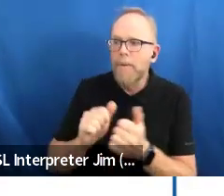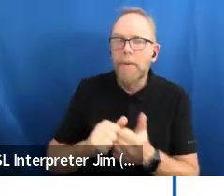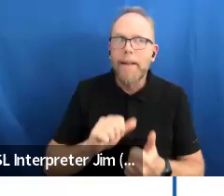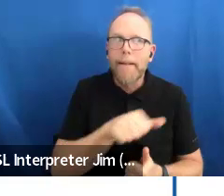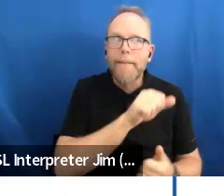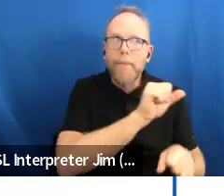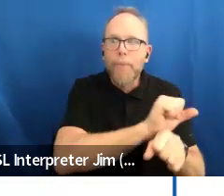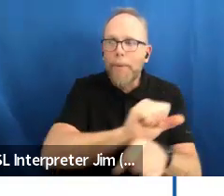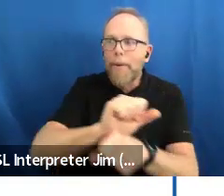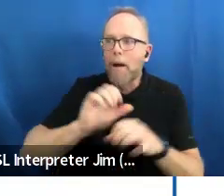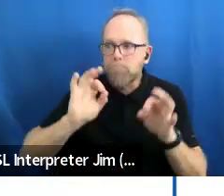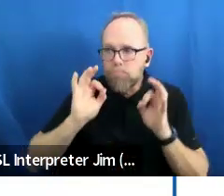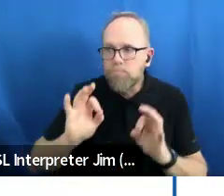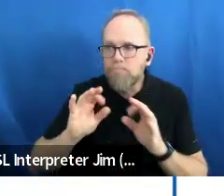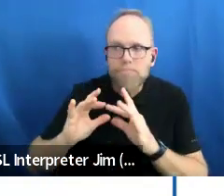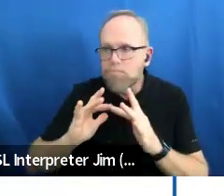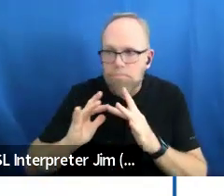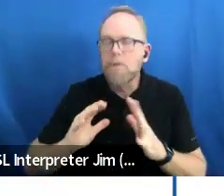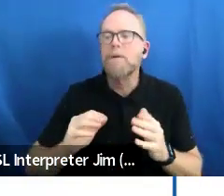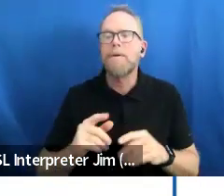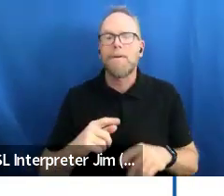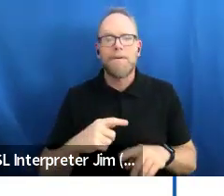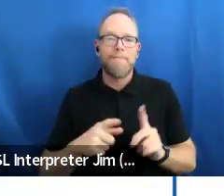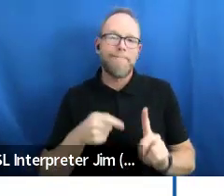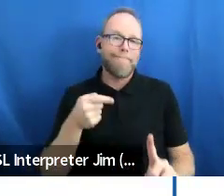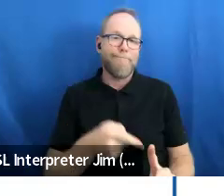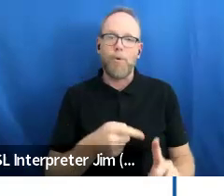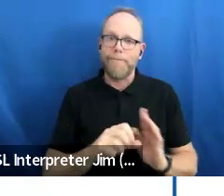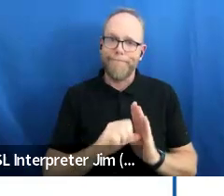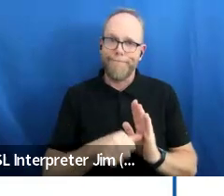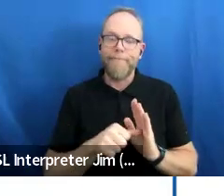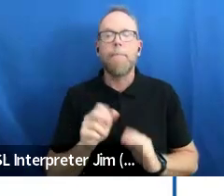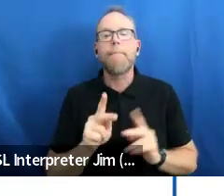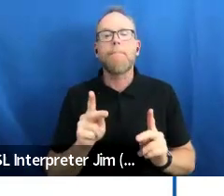And also I just want to make the point that people with disabilities, it shouldn't be assumed that